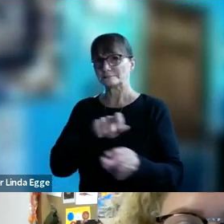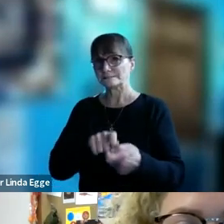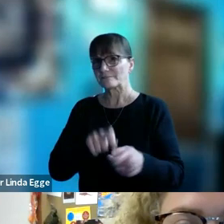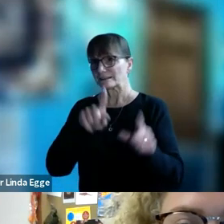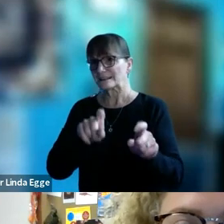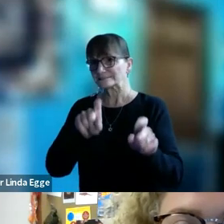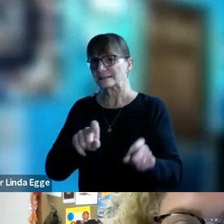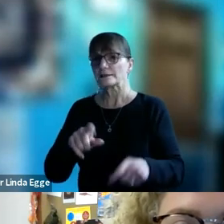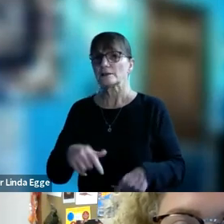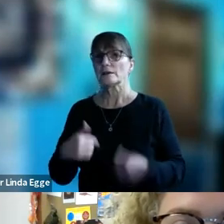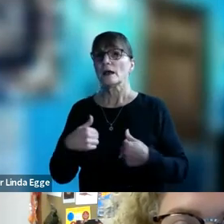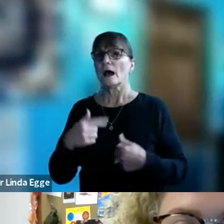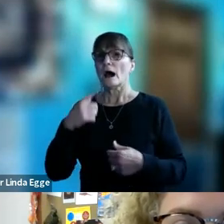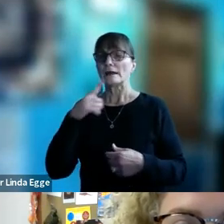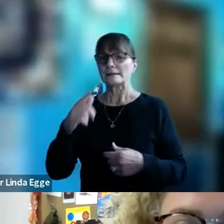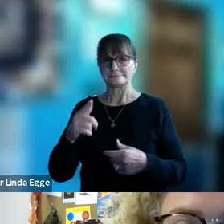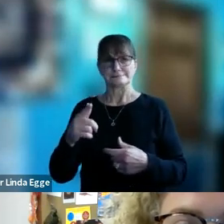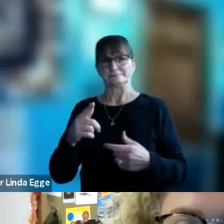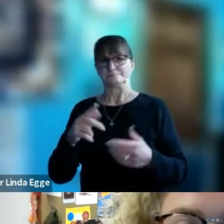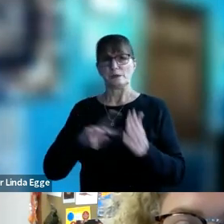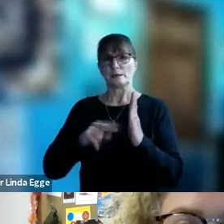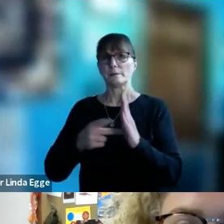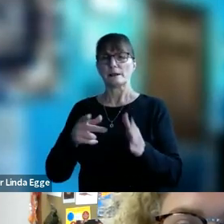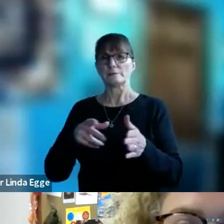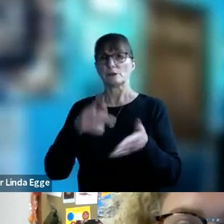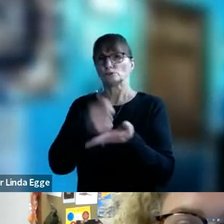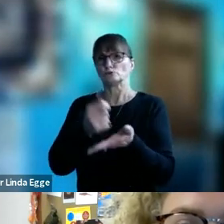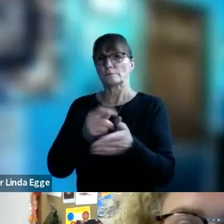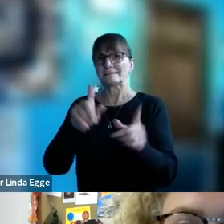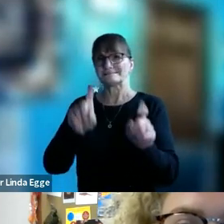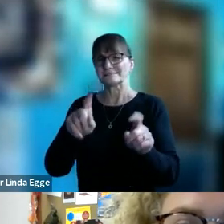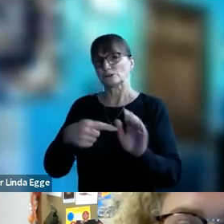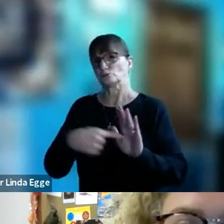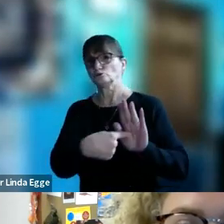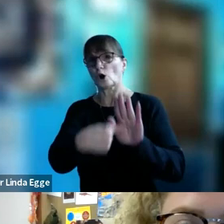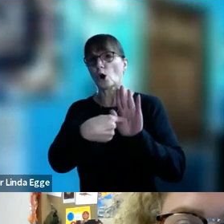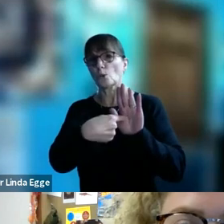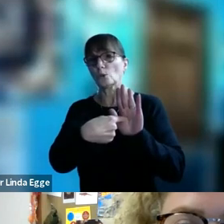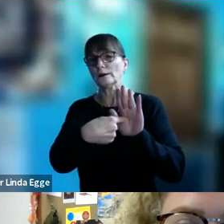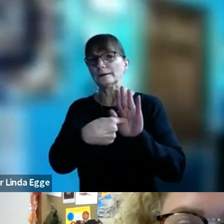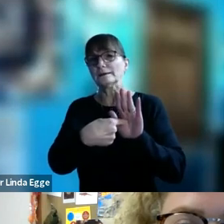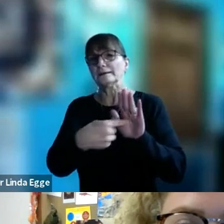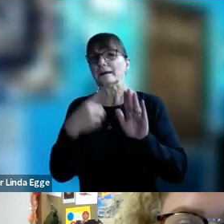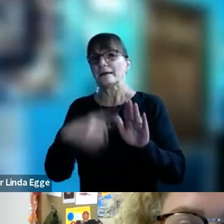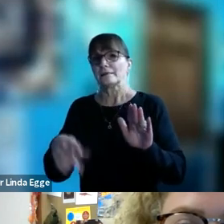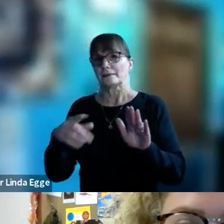Yeah, so I guess in terms of the type of testing to show, you know, the absence of illicit drugs,